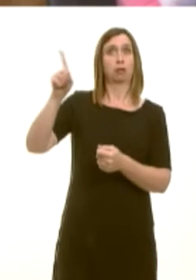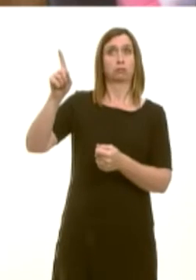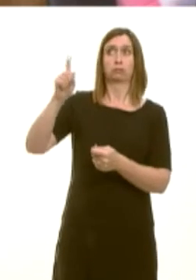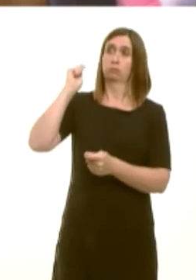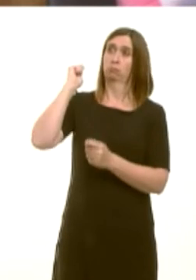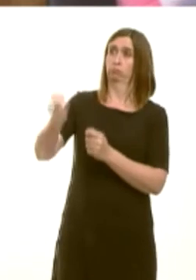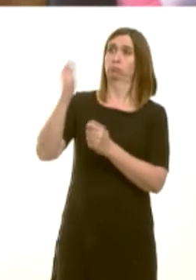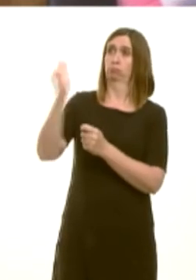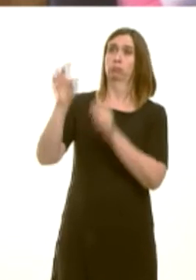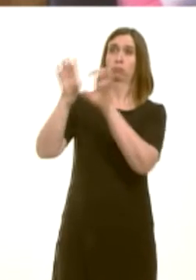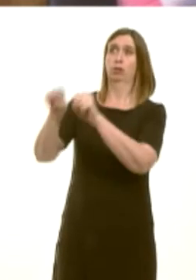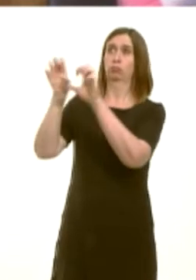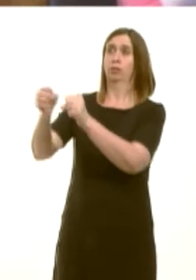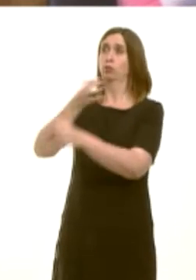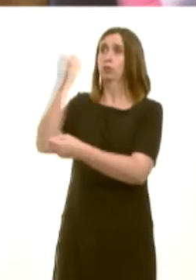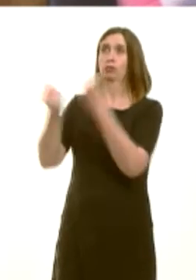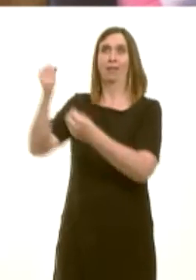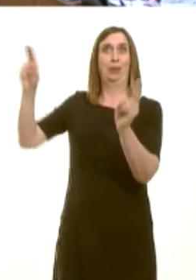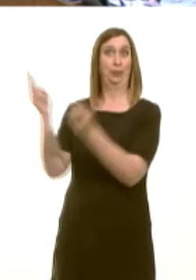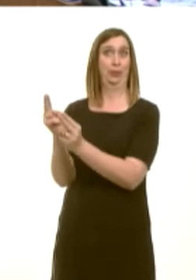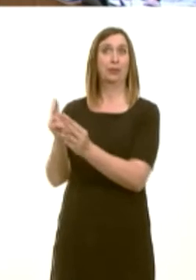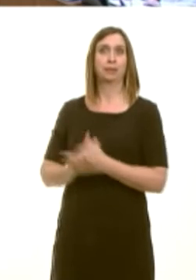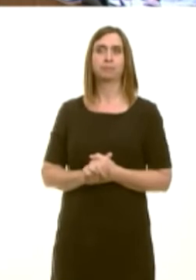Kirsty Williams: Thank you, First Minister. The most recent figures available show that,